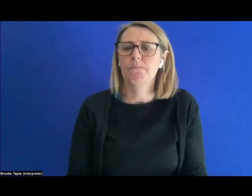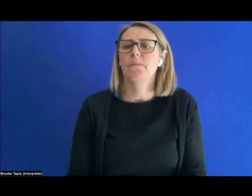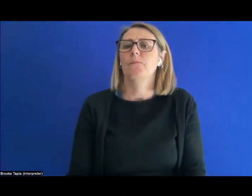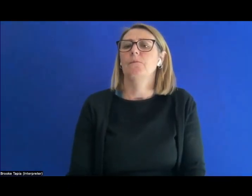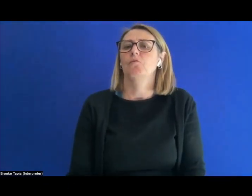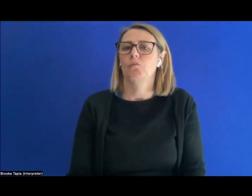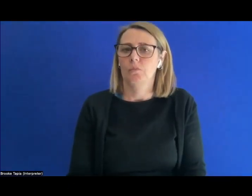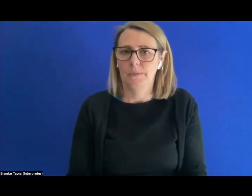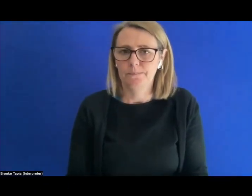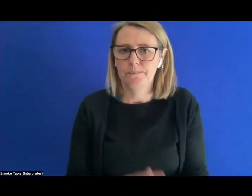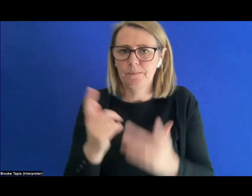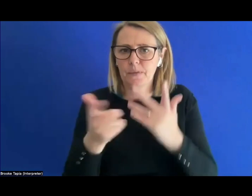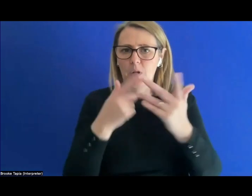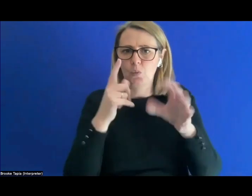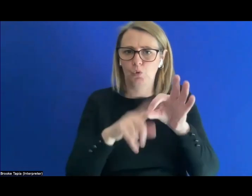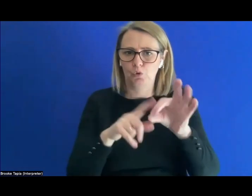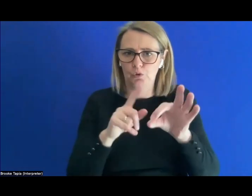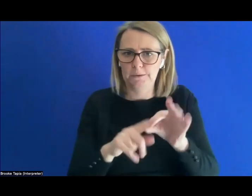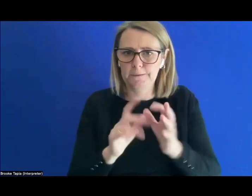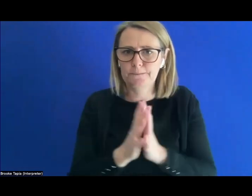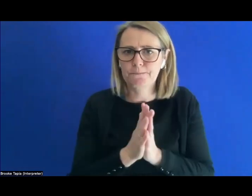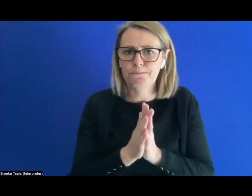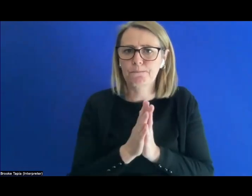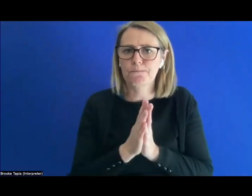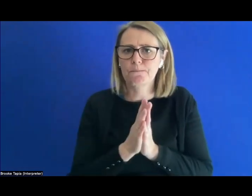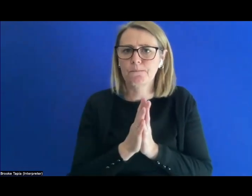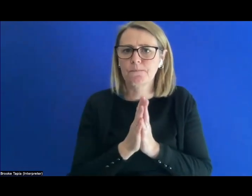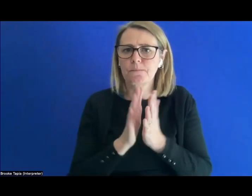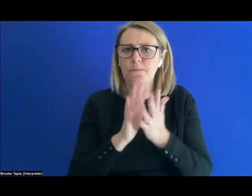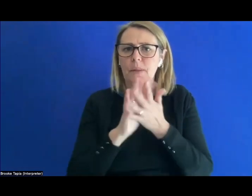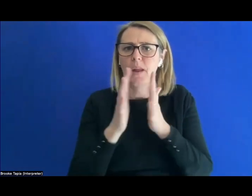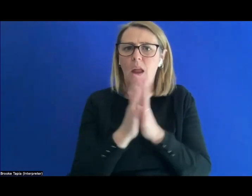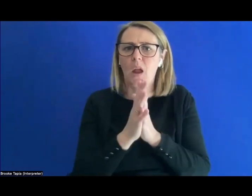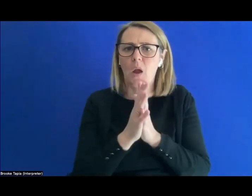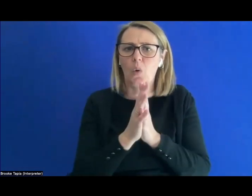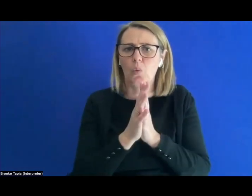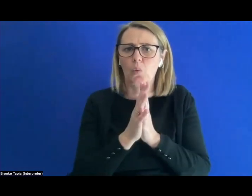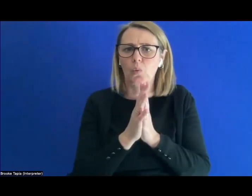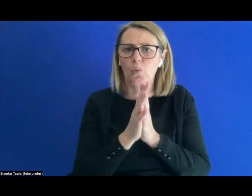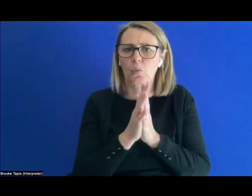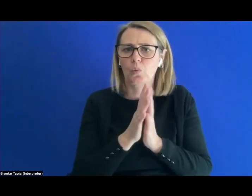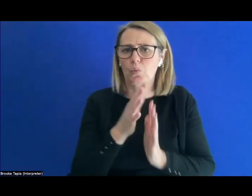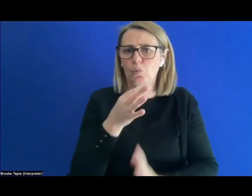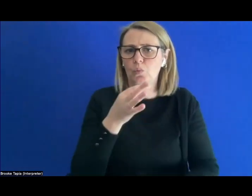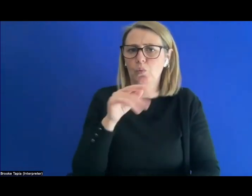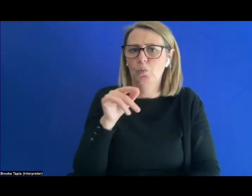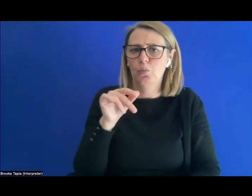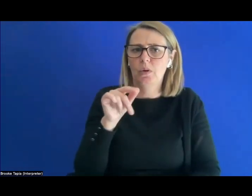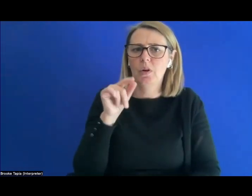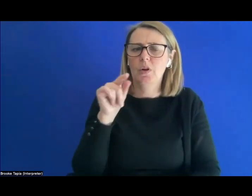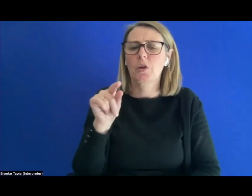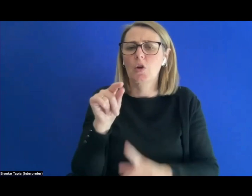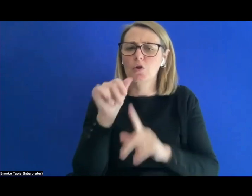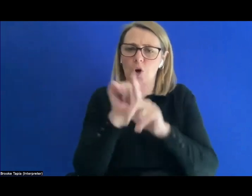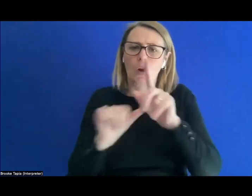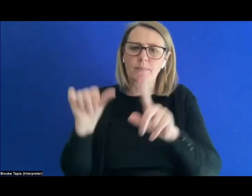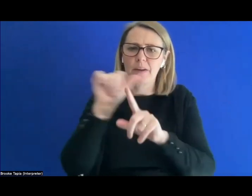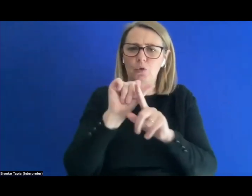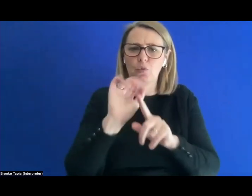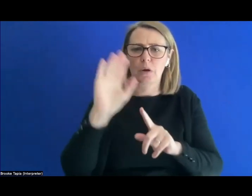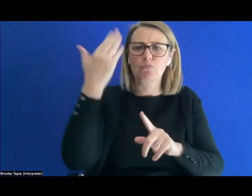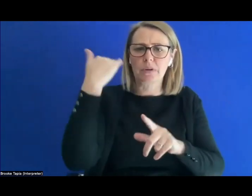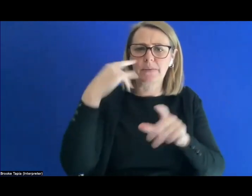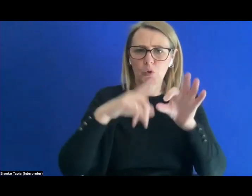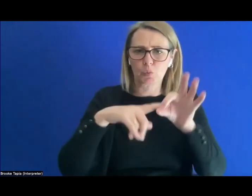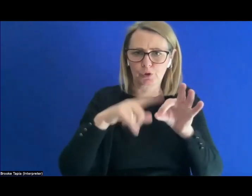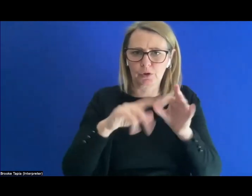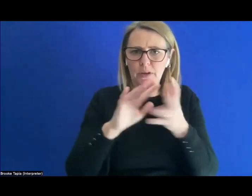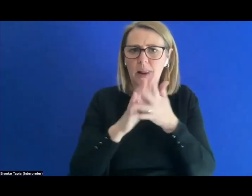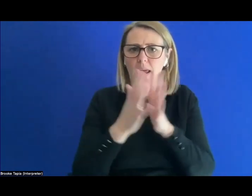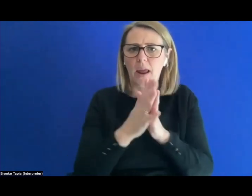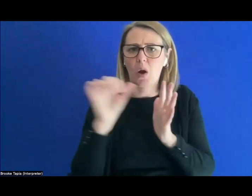Another question here. It’s referring to a previous question, “How would you go about